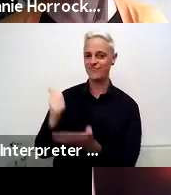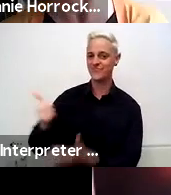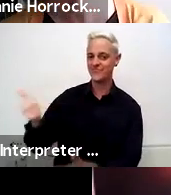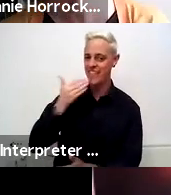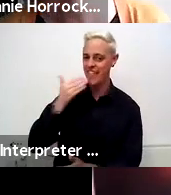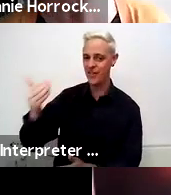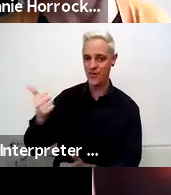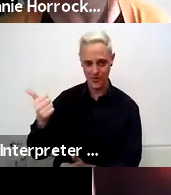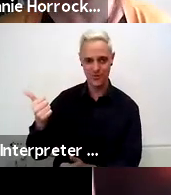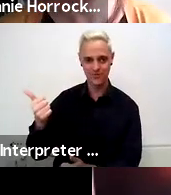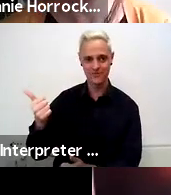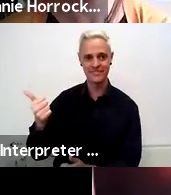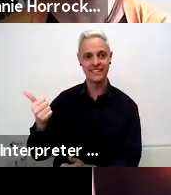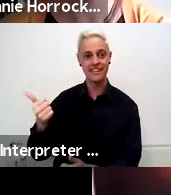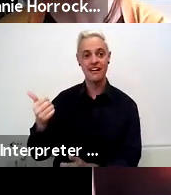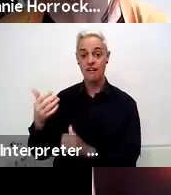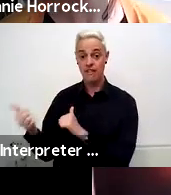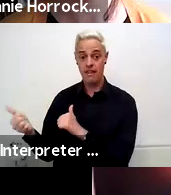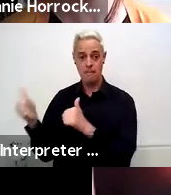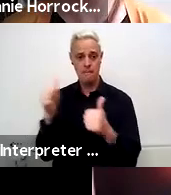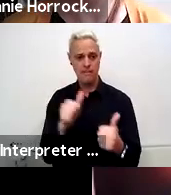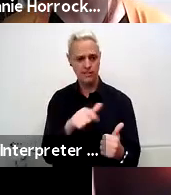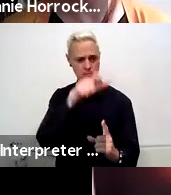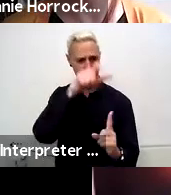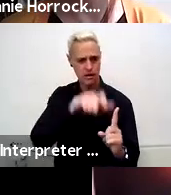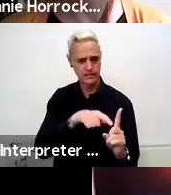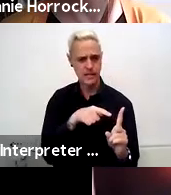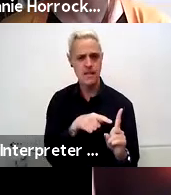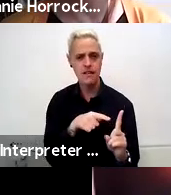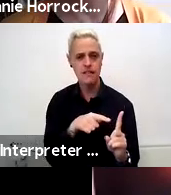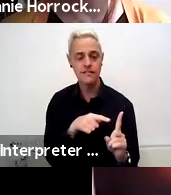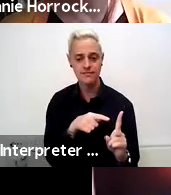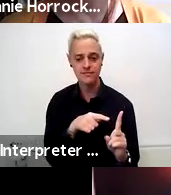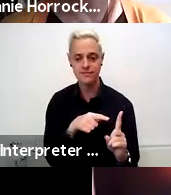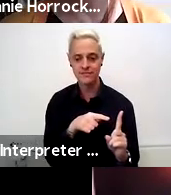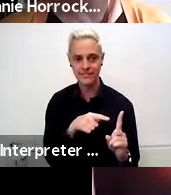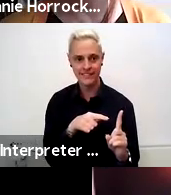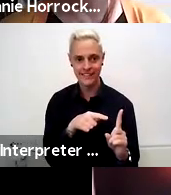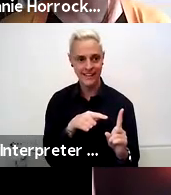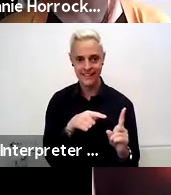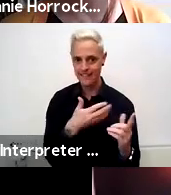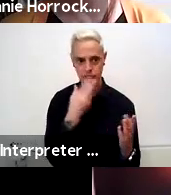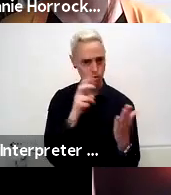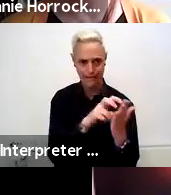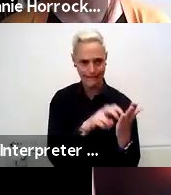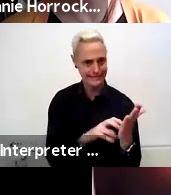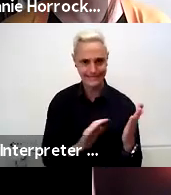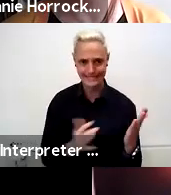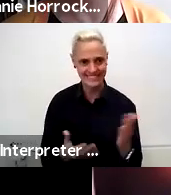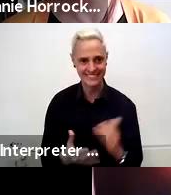Brilliant. Thank you very much. Can we now move. She